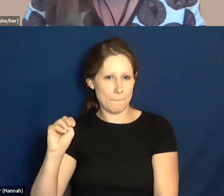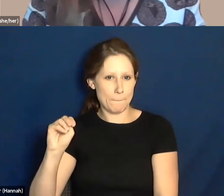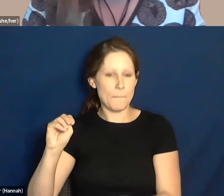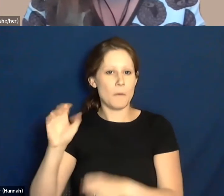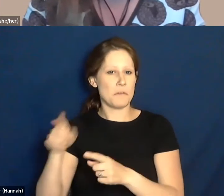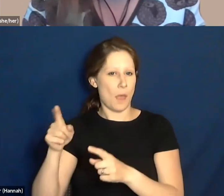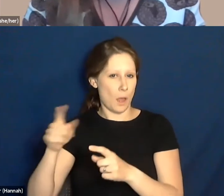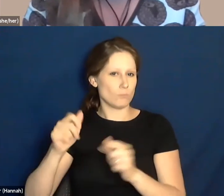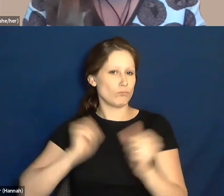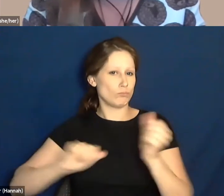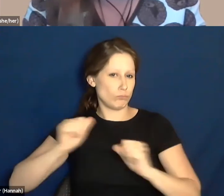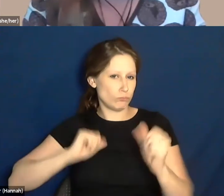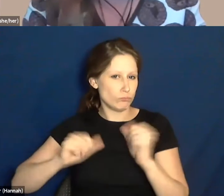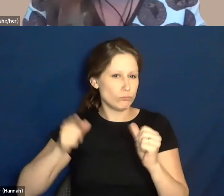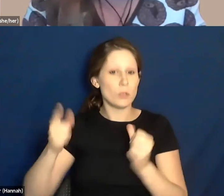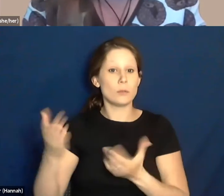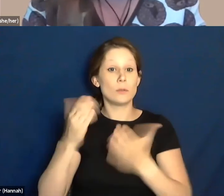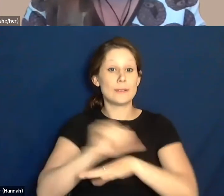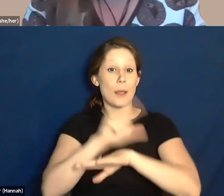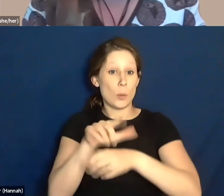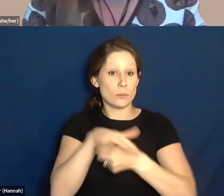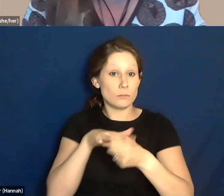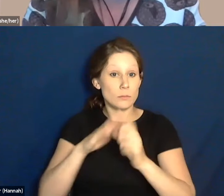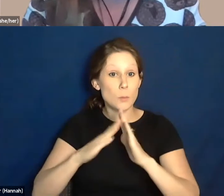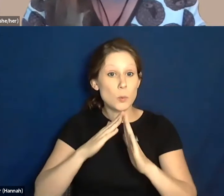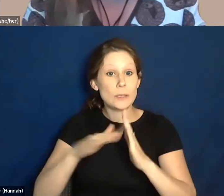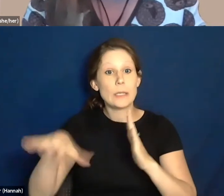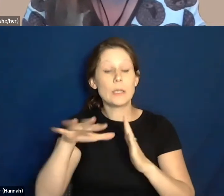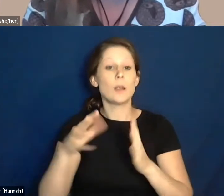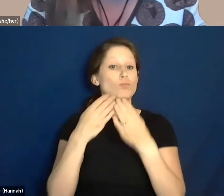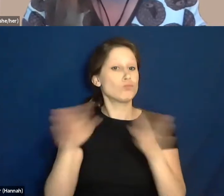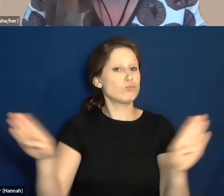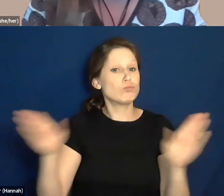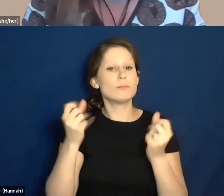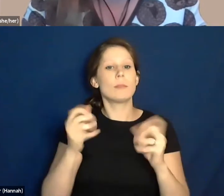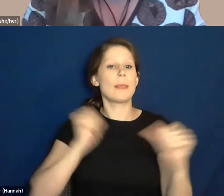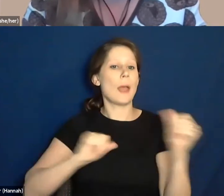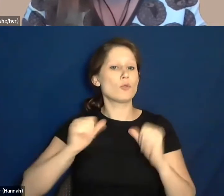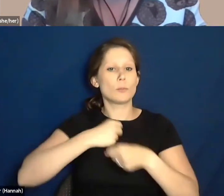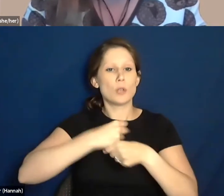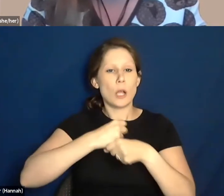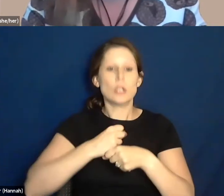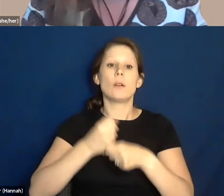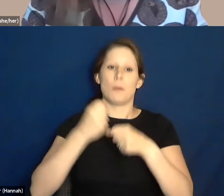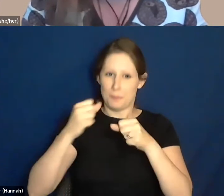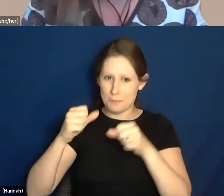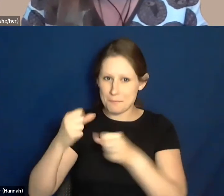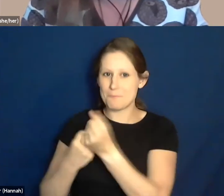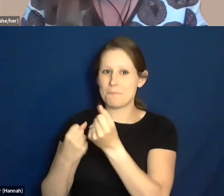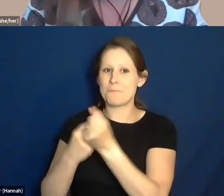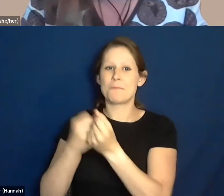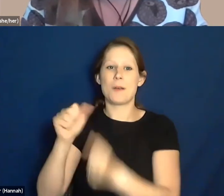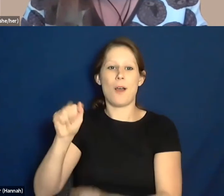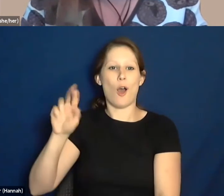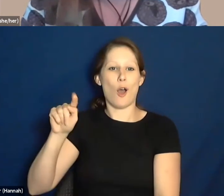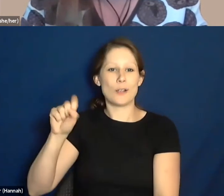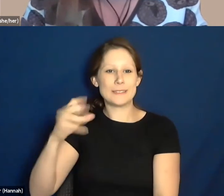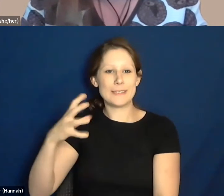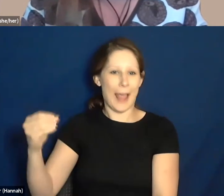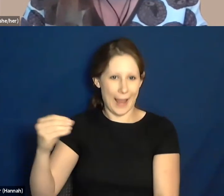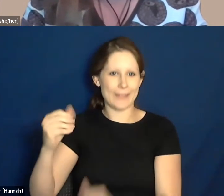offering the community a wide range of theoretical production. She is the host, writer and producer